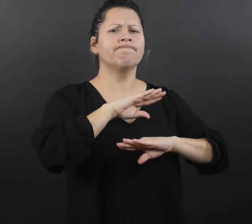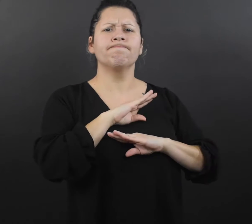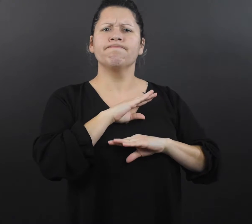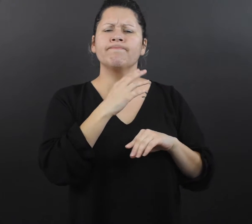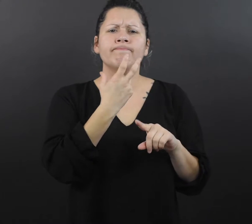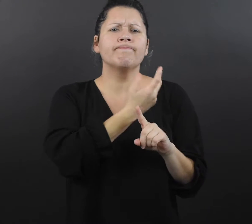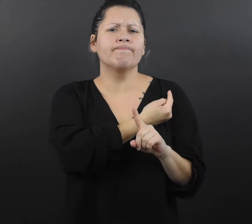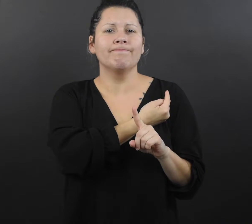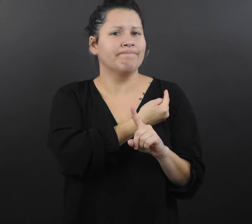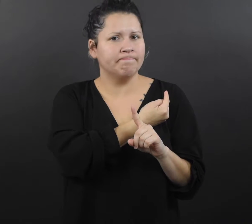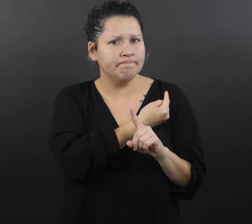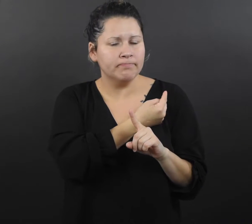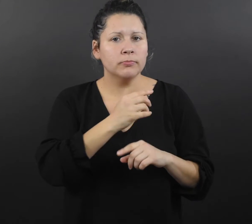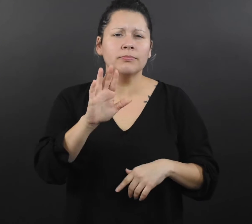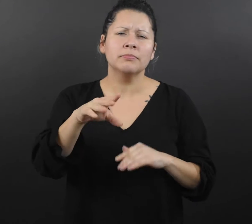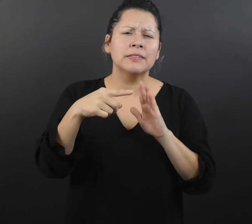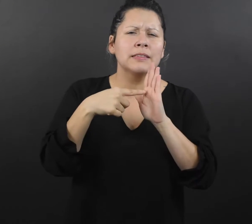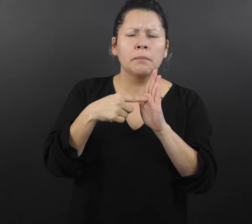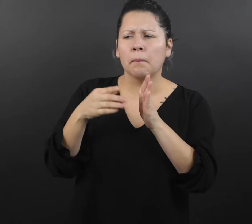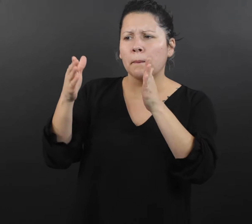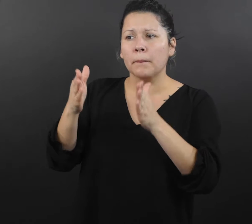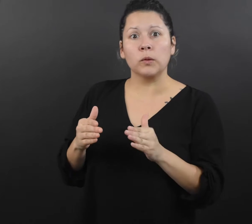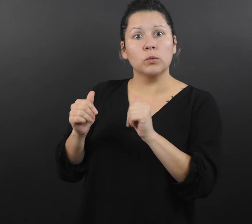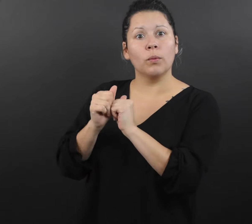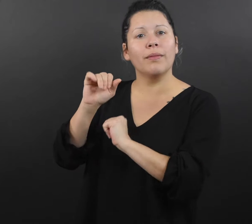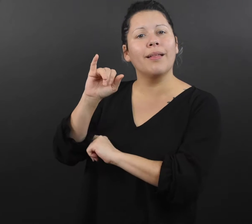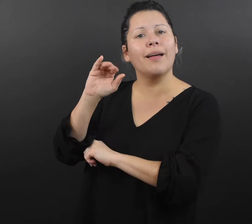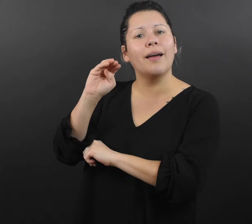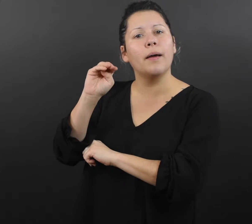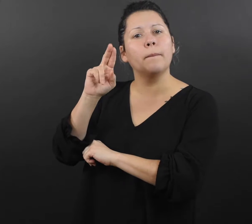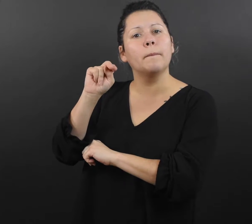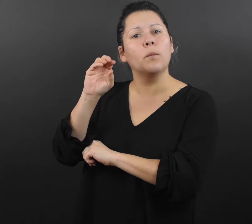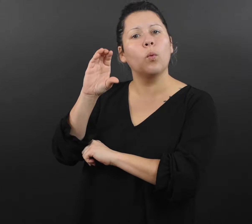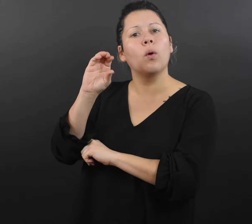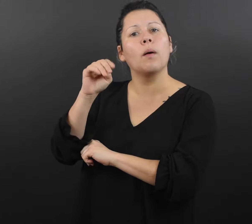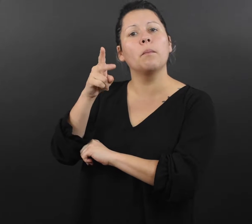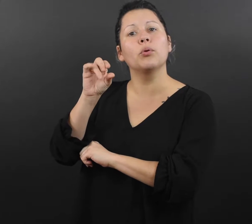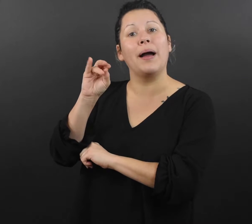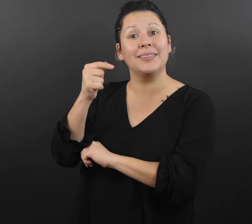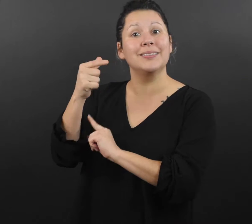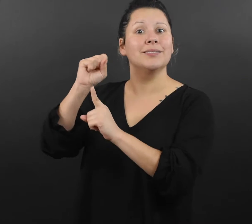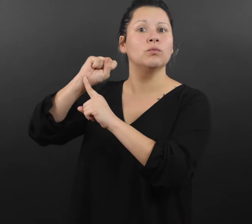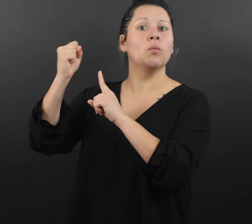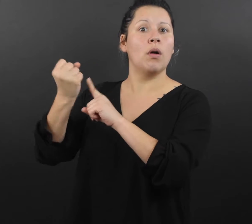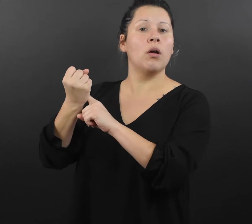an immune response to the complete COVID-19 vaccination (for example, someone with immunocompromising